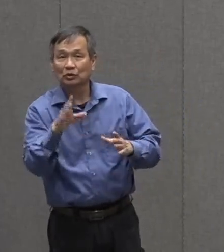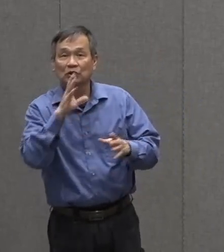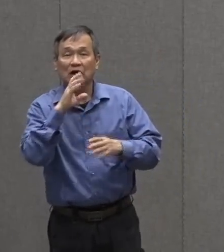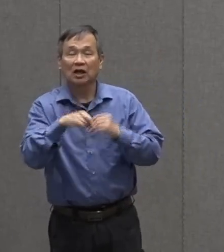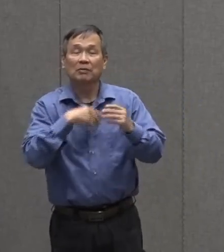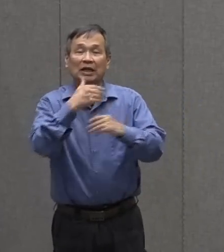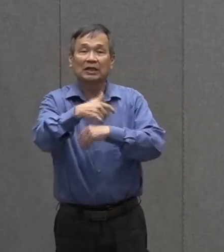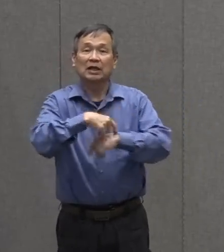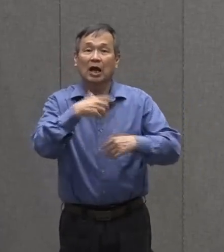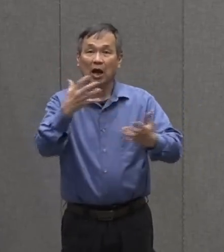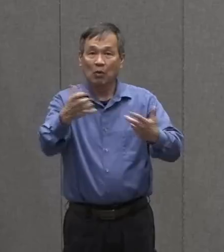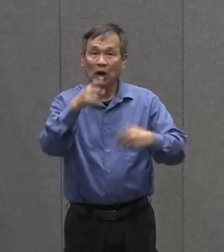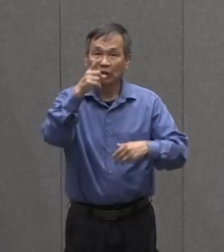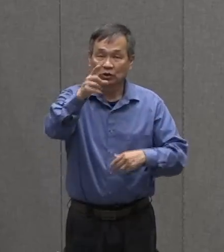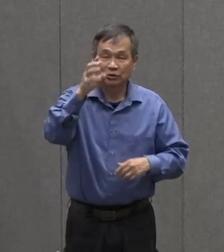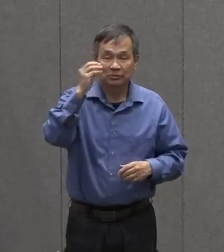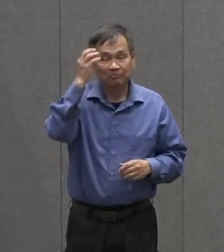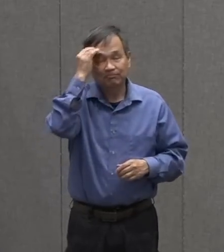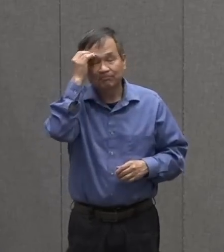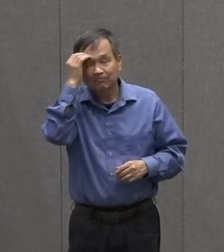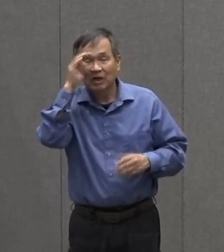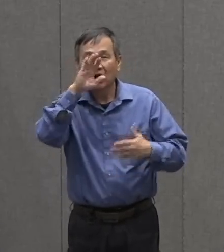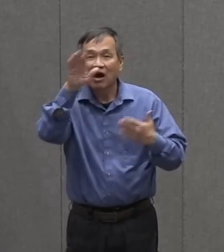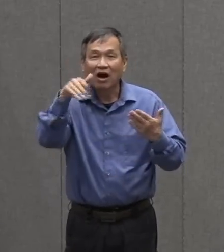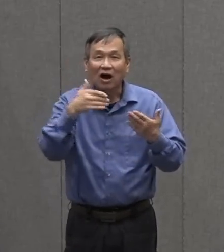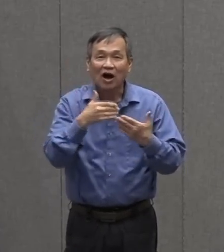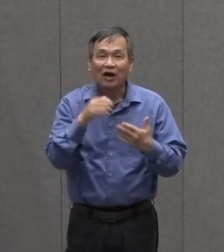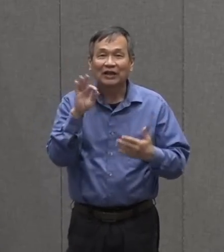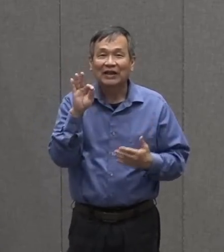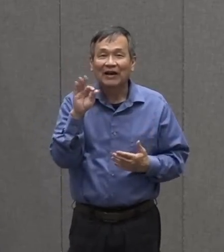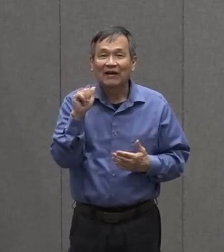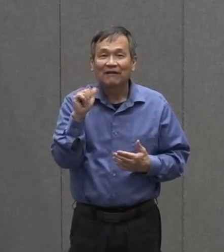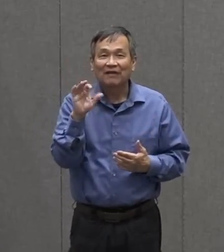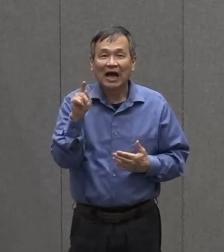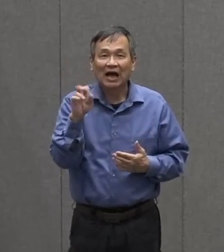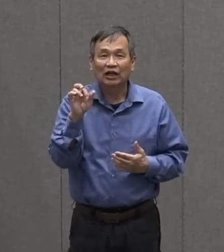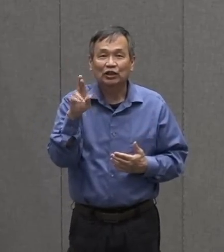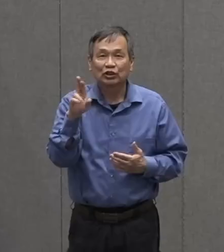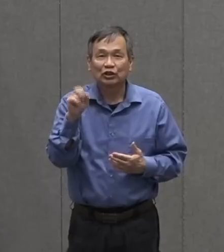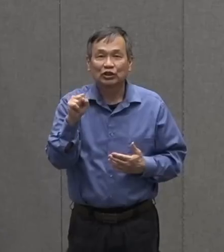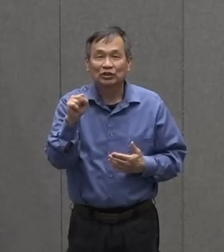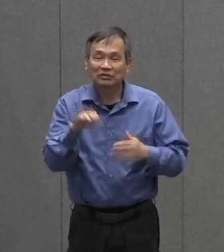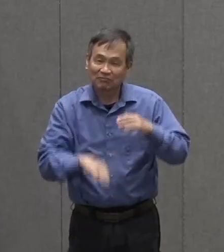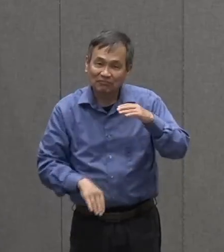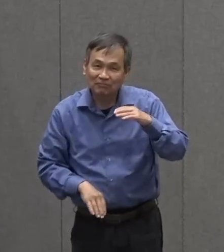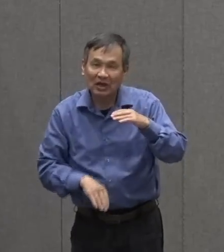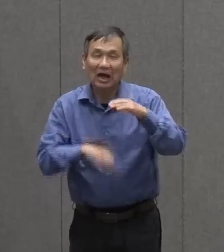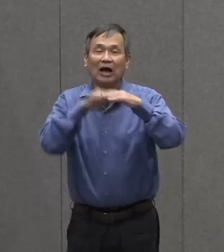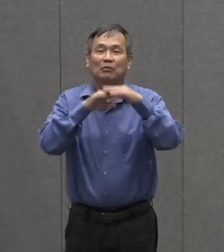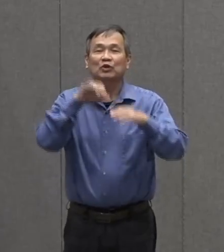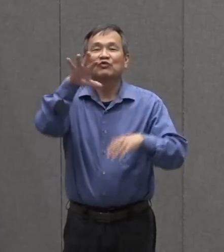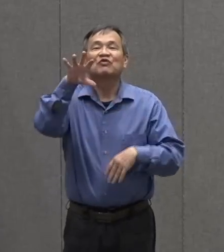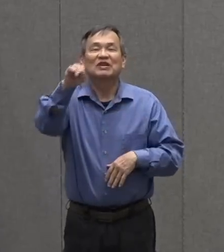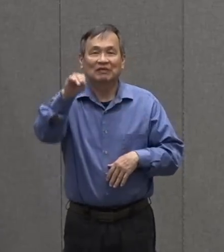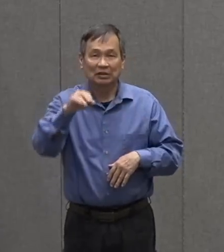is I'd like you to come up with all the factors to 50 tell me how you know you have all the factors